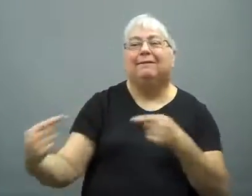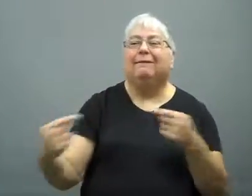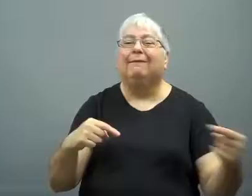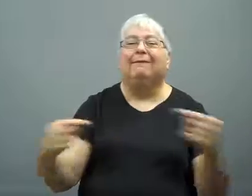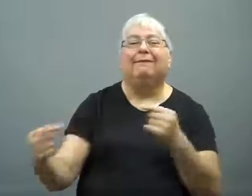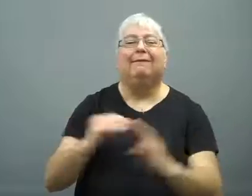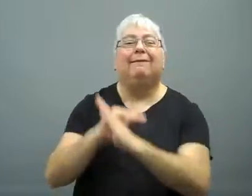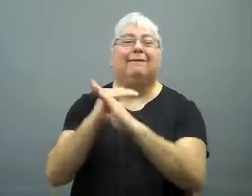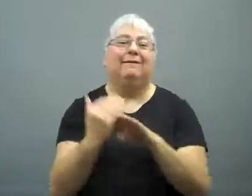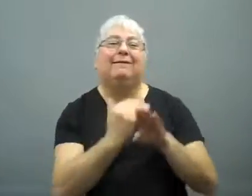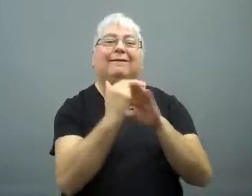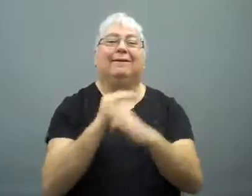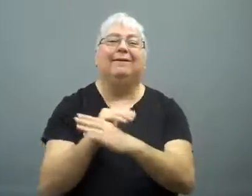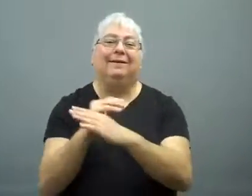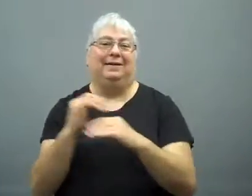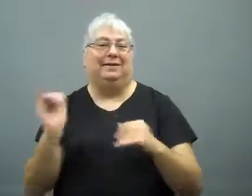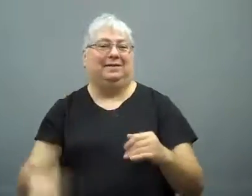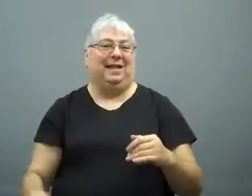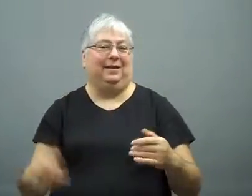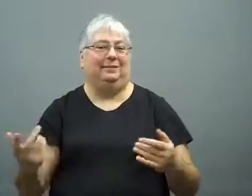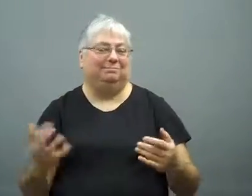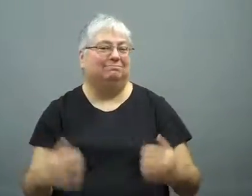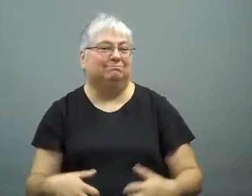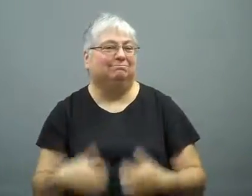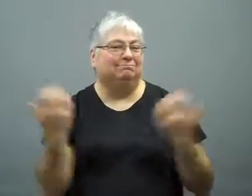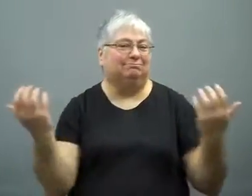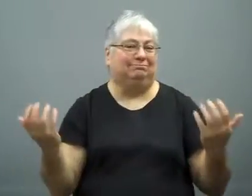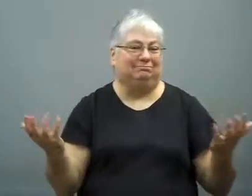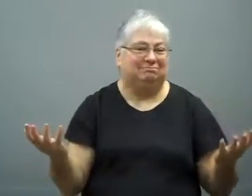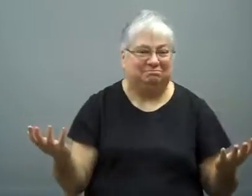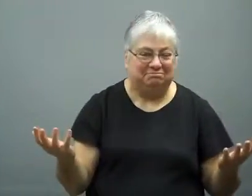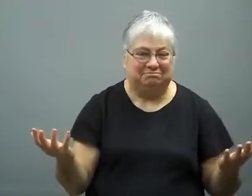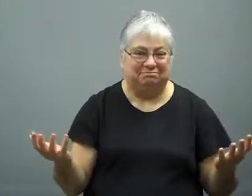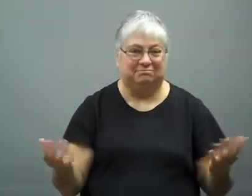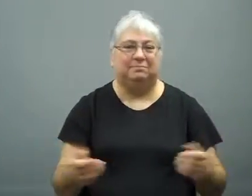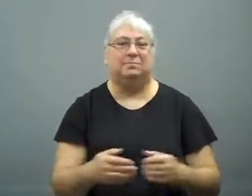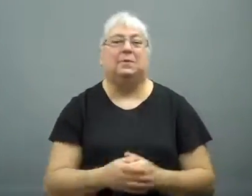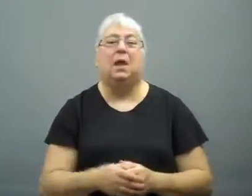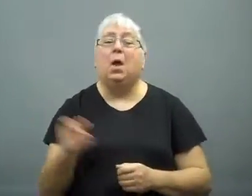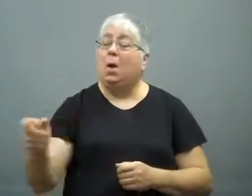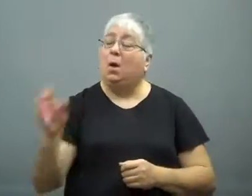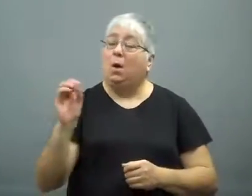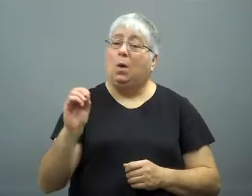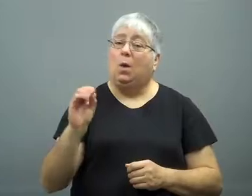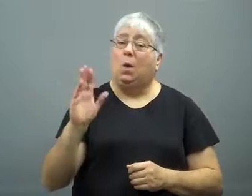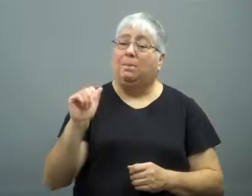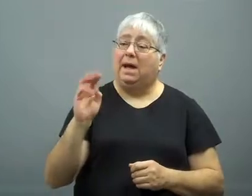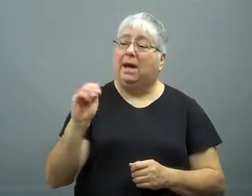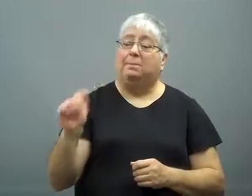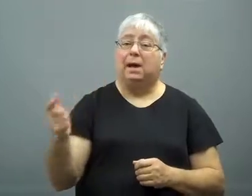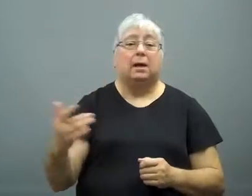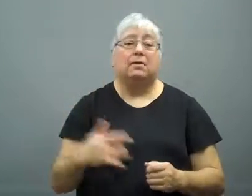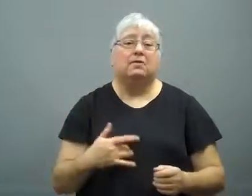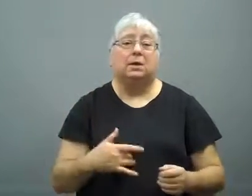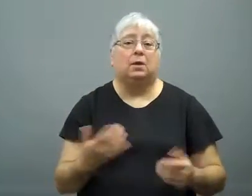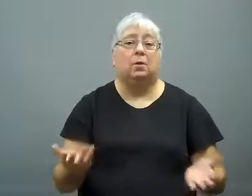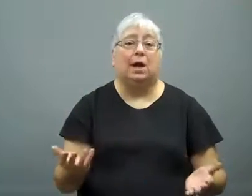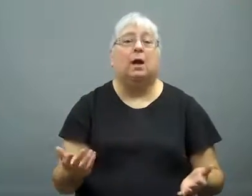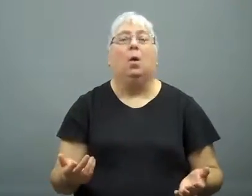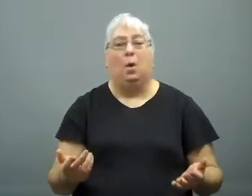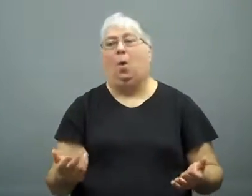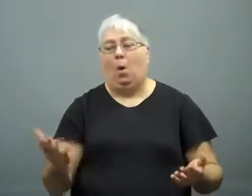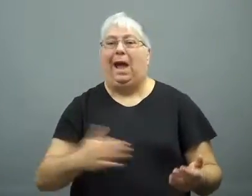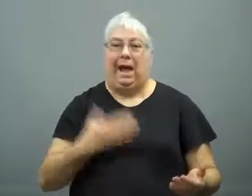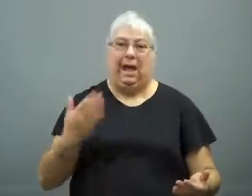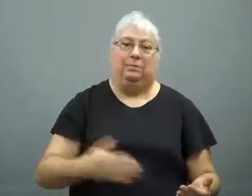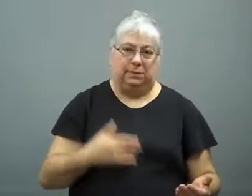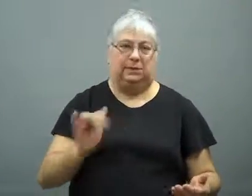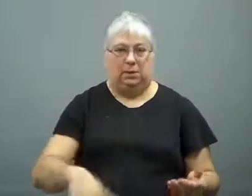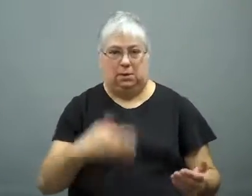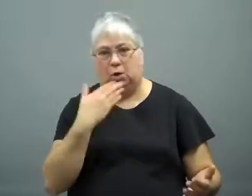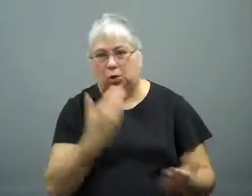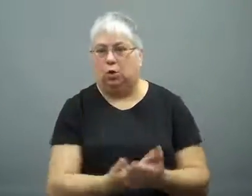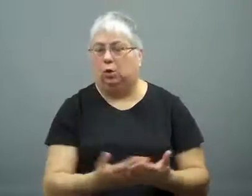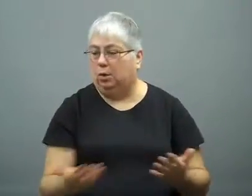The ability to limit power and block votes was lost.